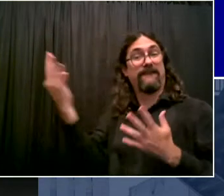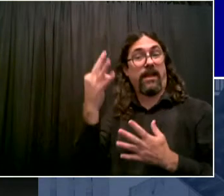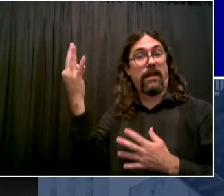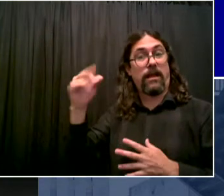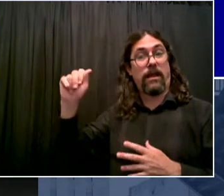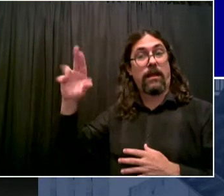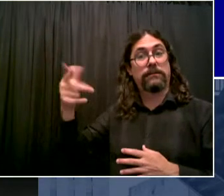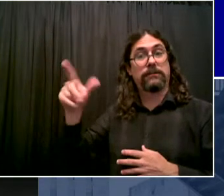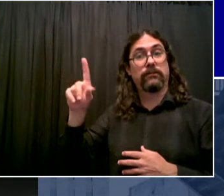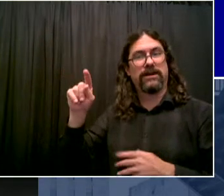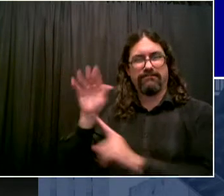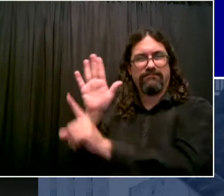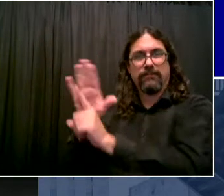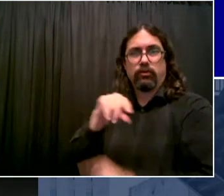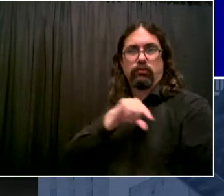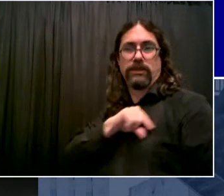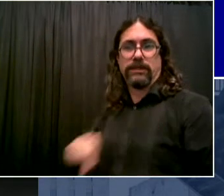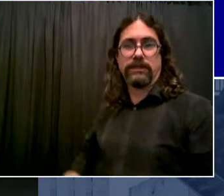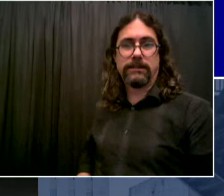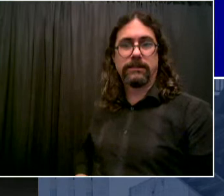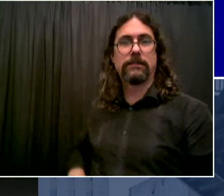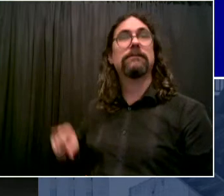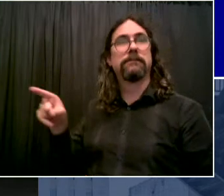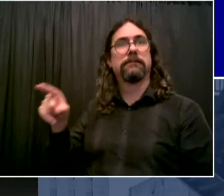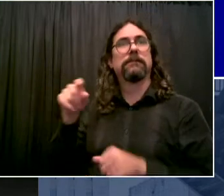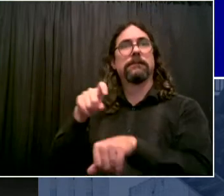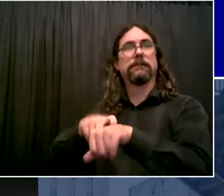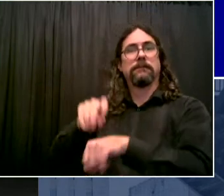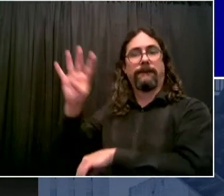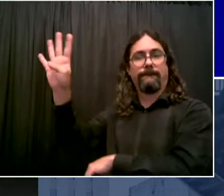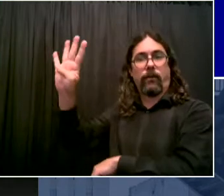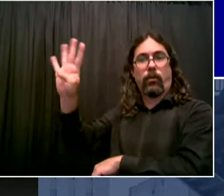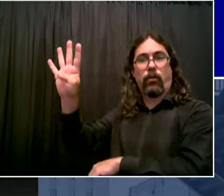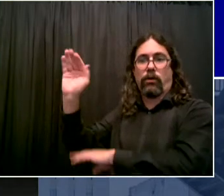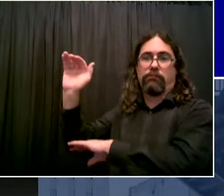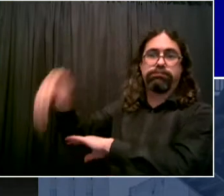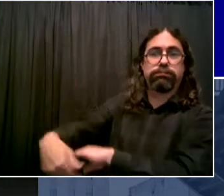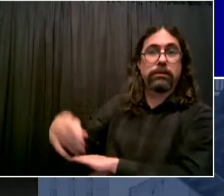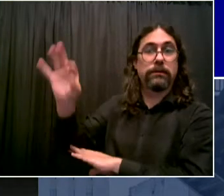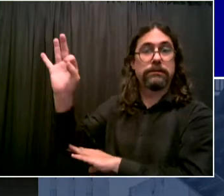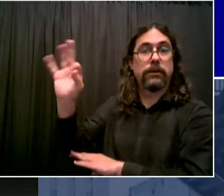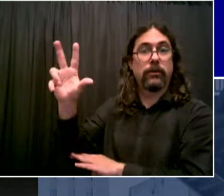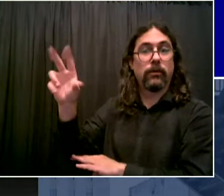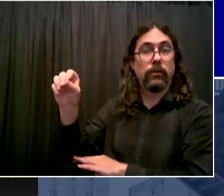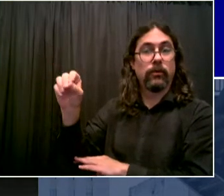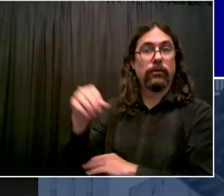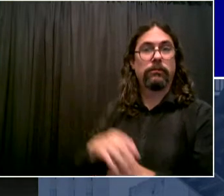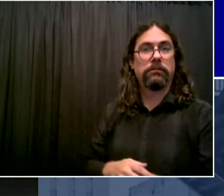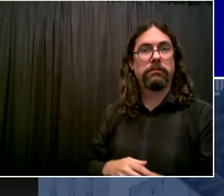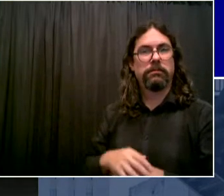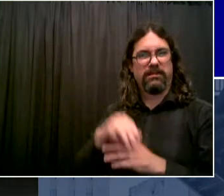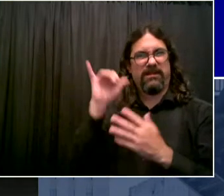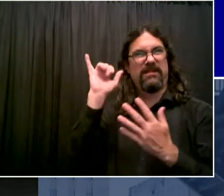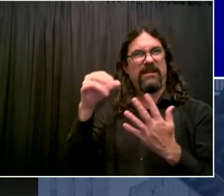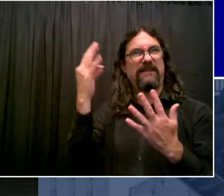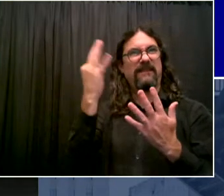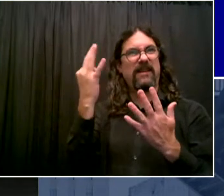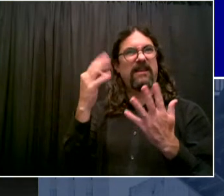FOUR CLOCK P.M. QUEENS, HISTORIC FOREST HILLS STADIUM, FRIDAY,